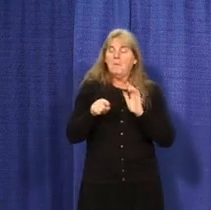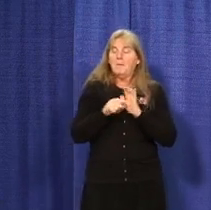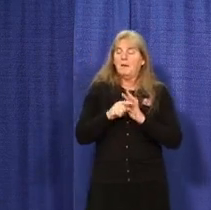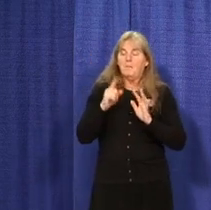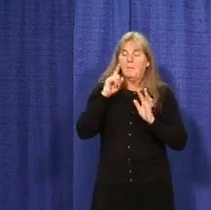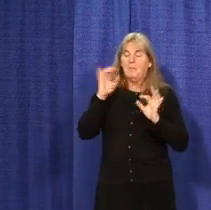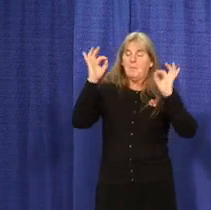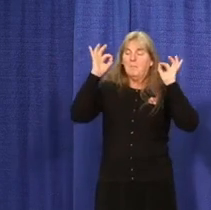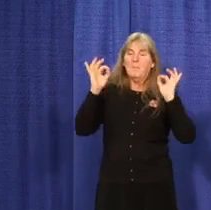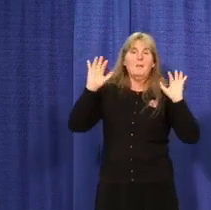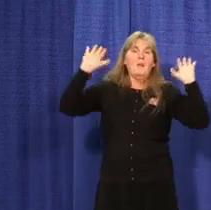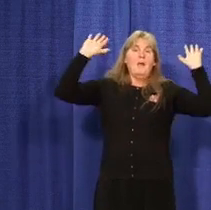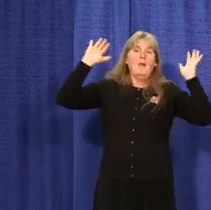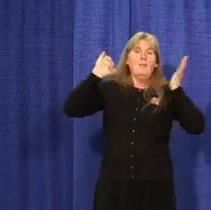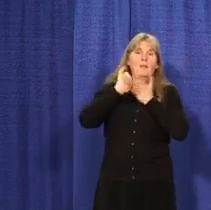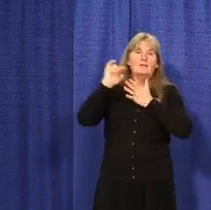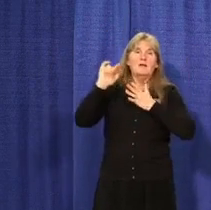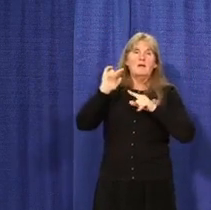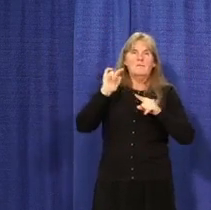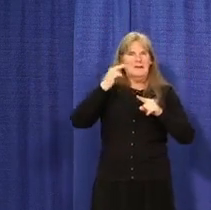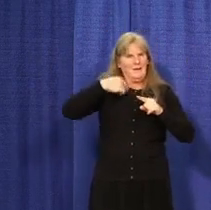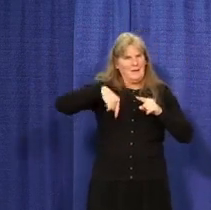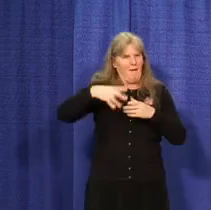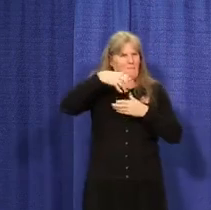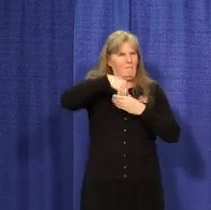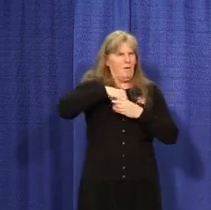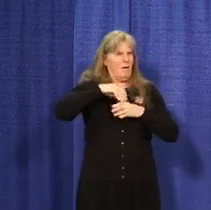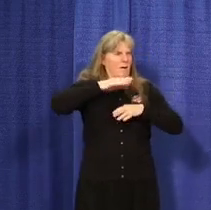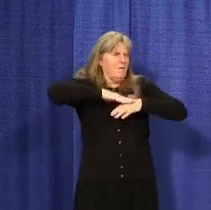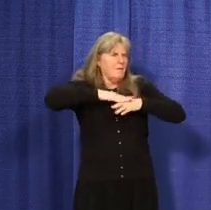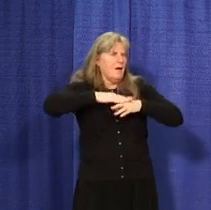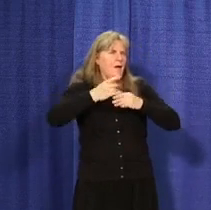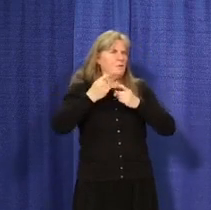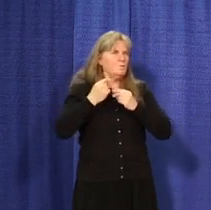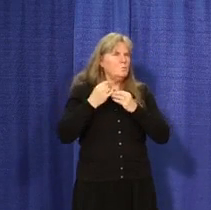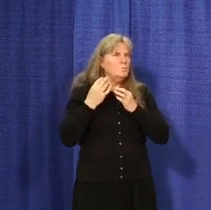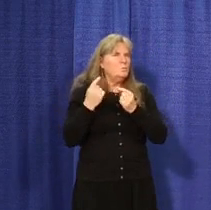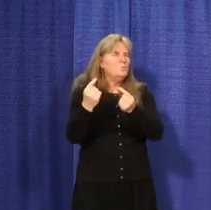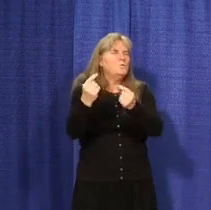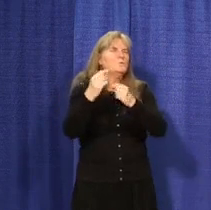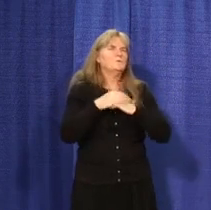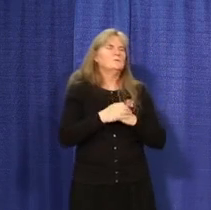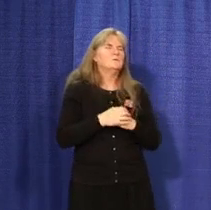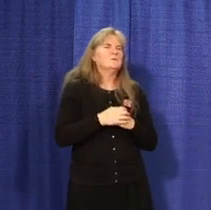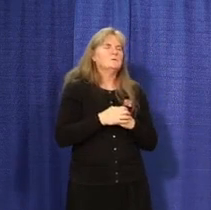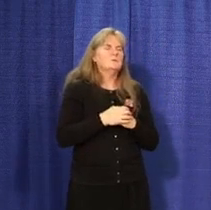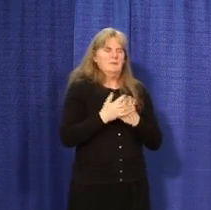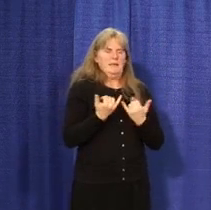go on. Right now what we have is a gold